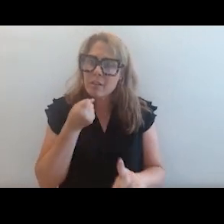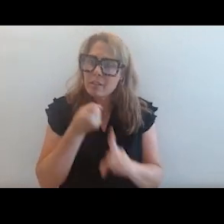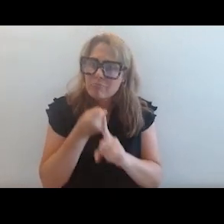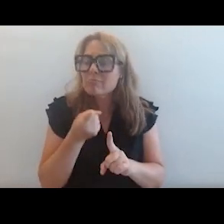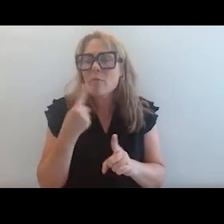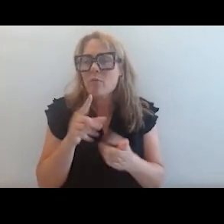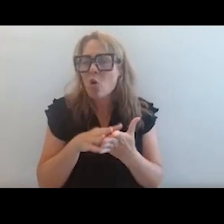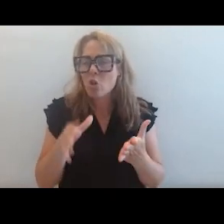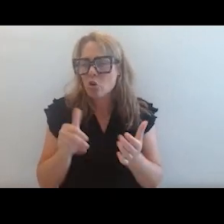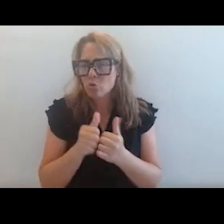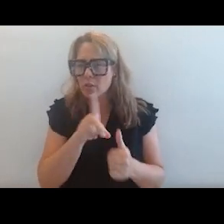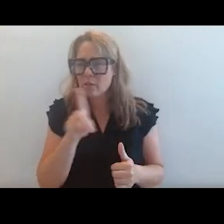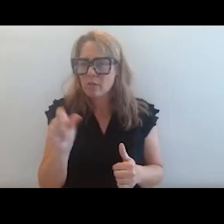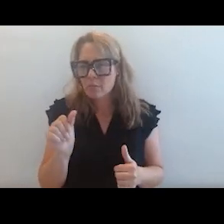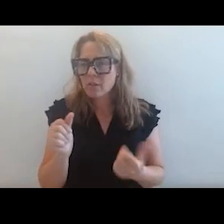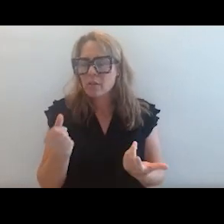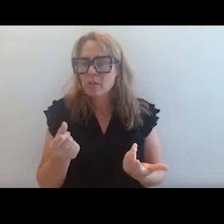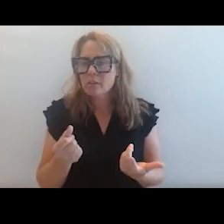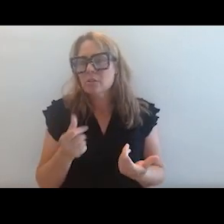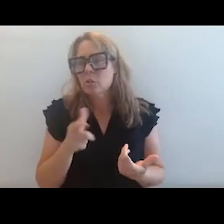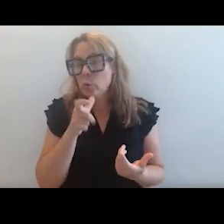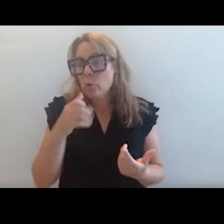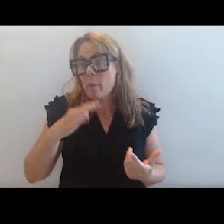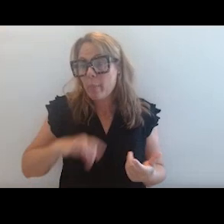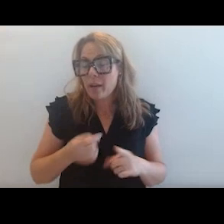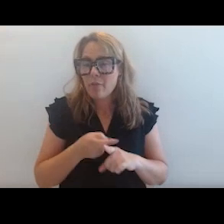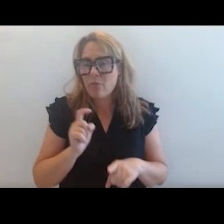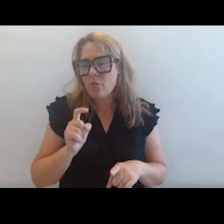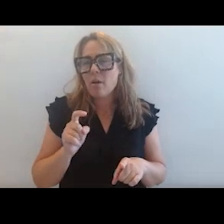This is particularly impactful for learners with disabilities who may